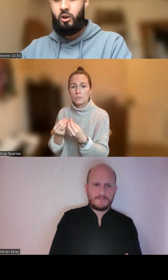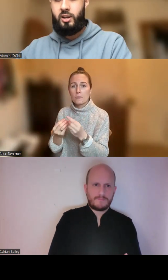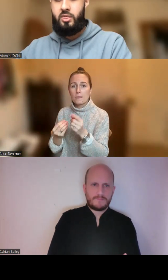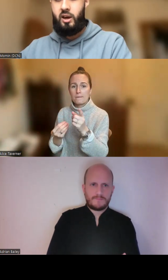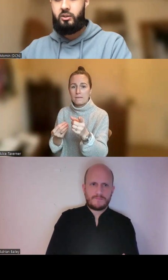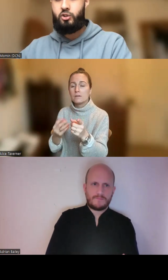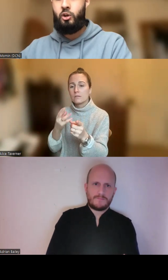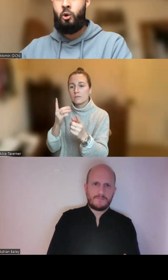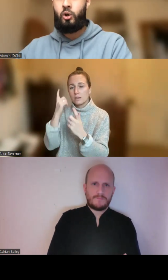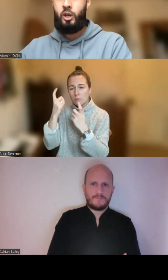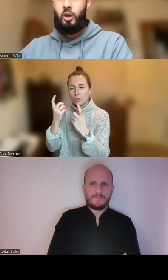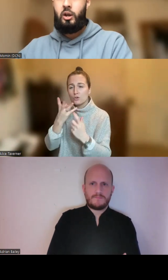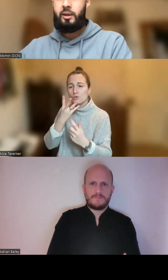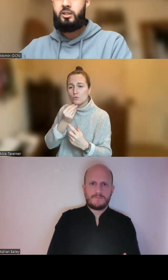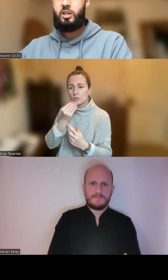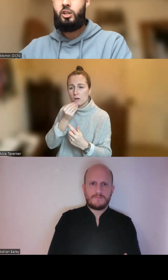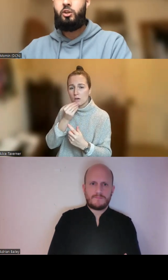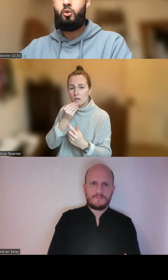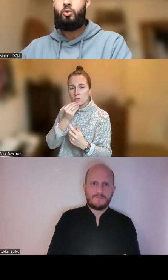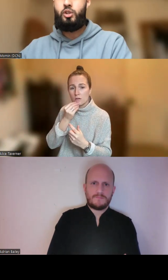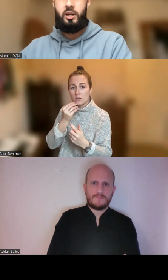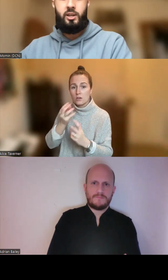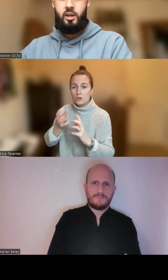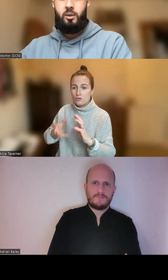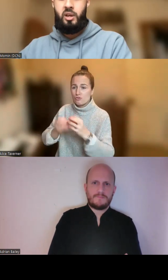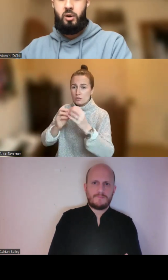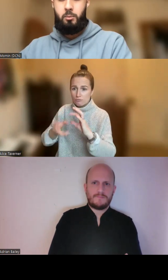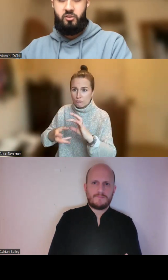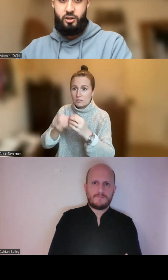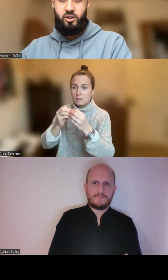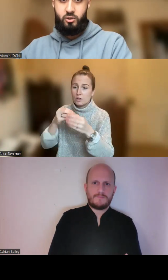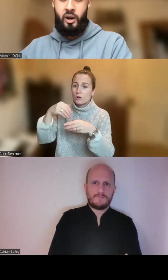Content that doesn't look like it's hugely made by professionals.